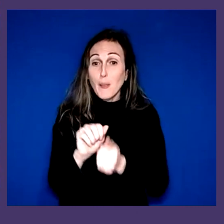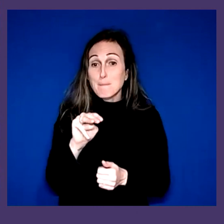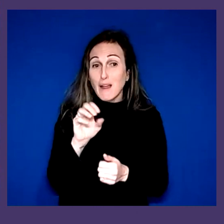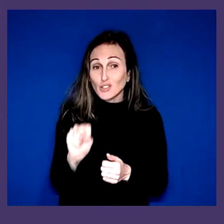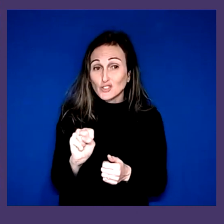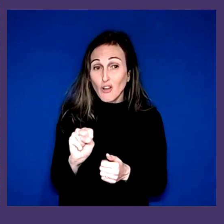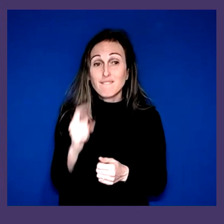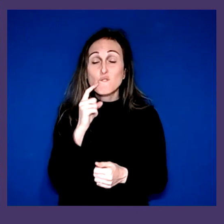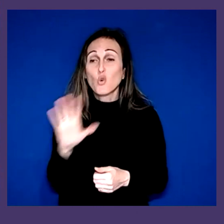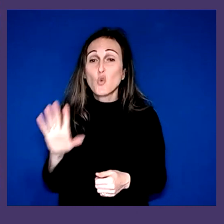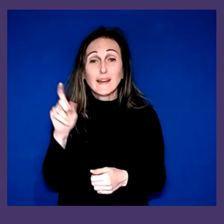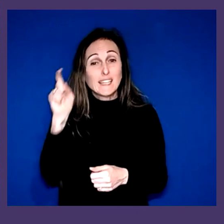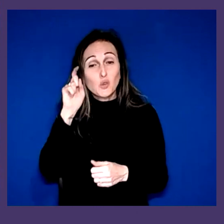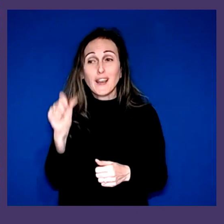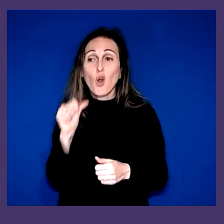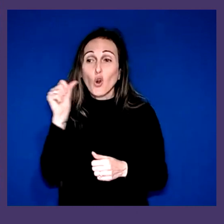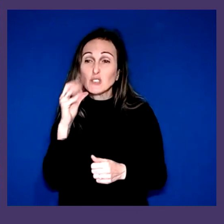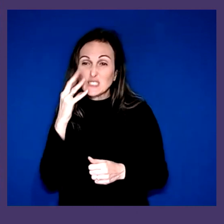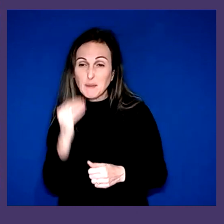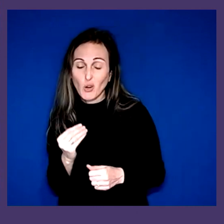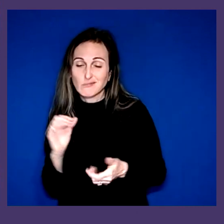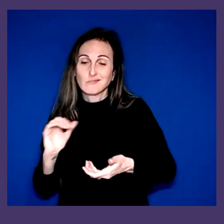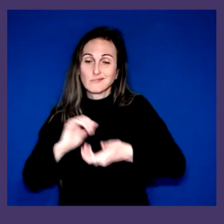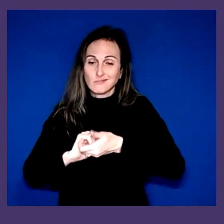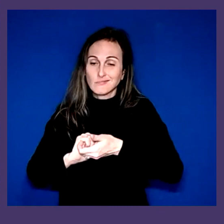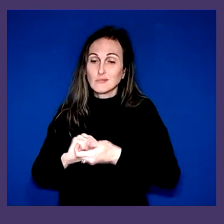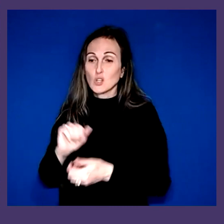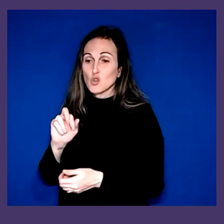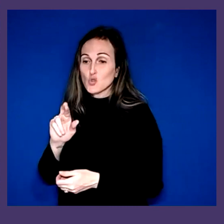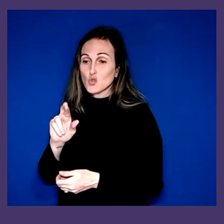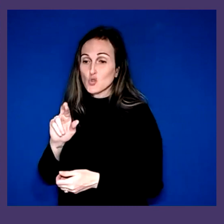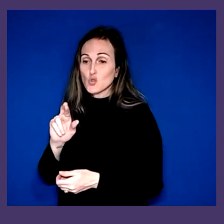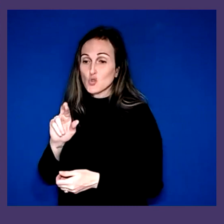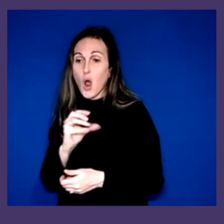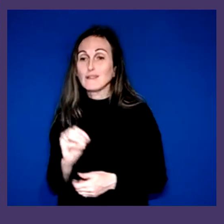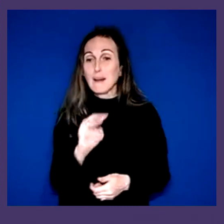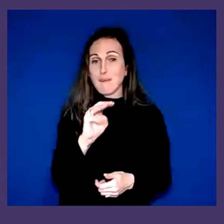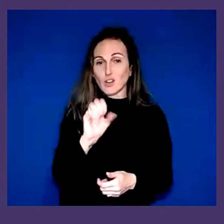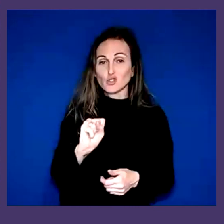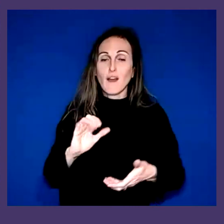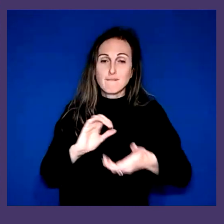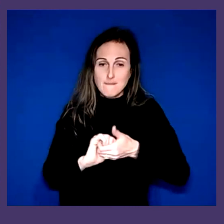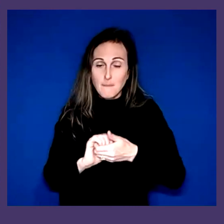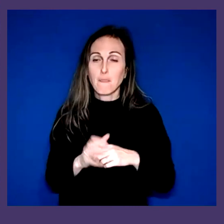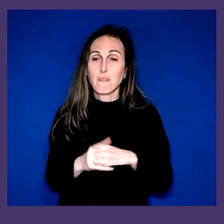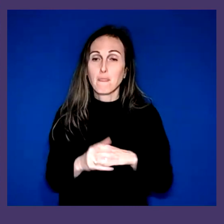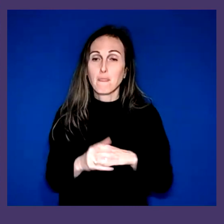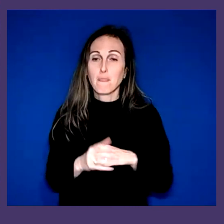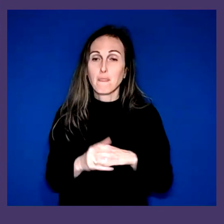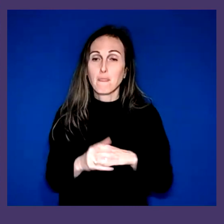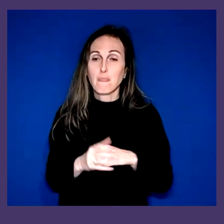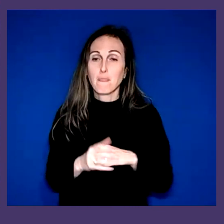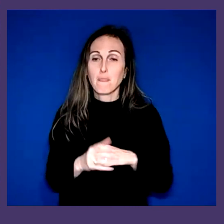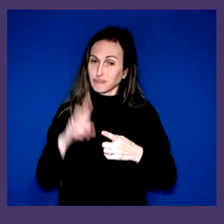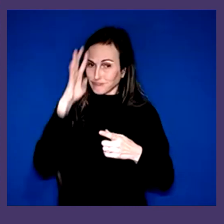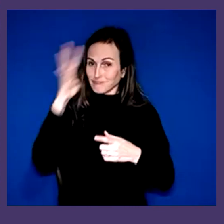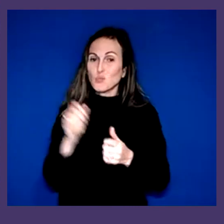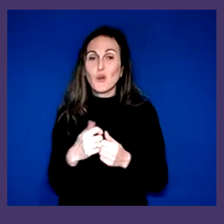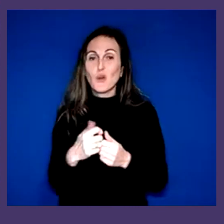This partnership brings our decades of hearing aid expertise together with the latest Microsoft technology. We're thrilled to have so many members of